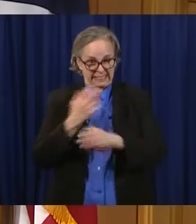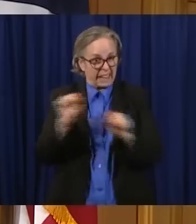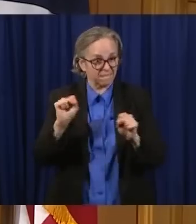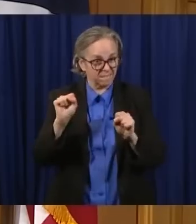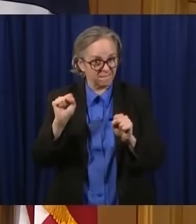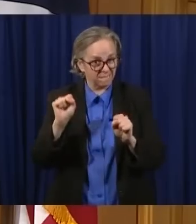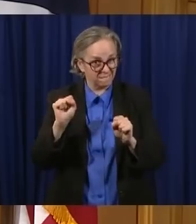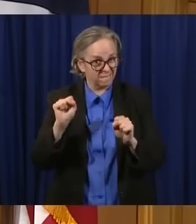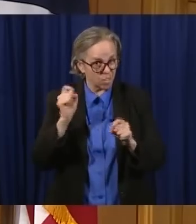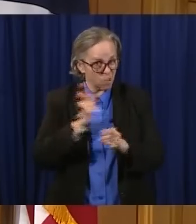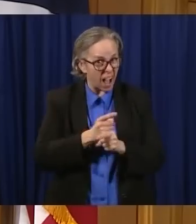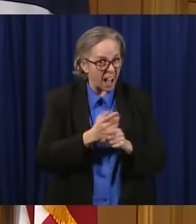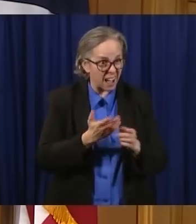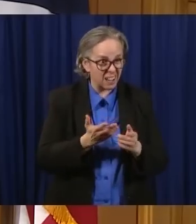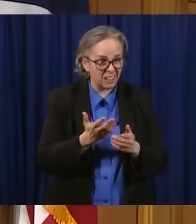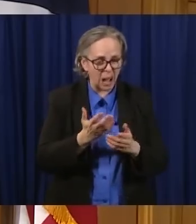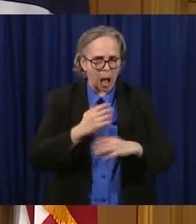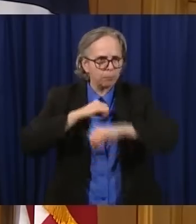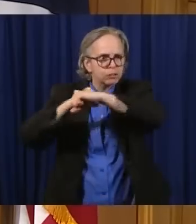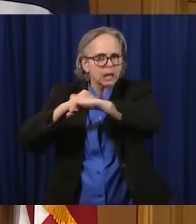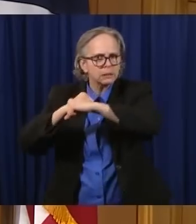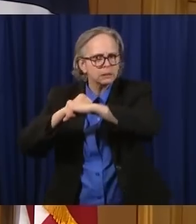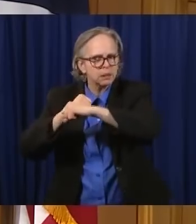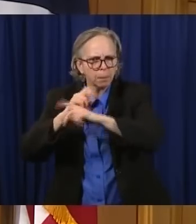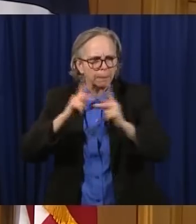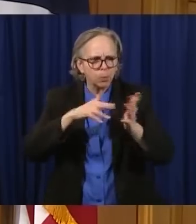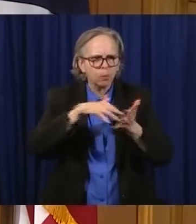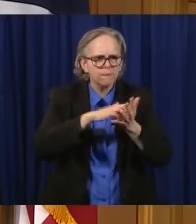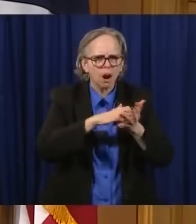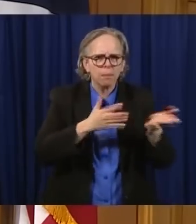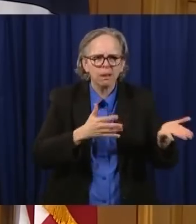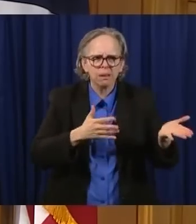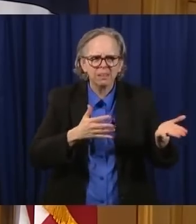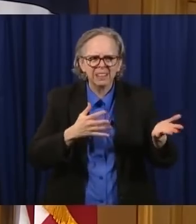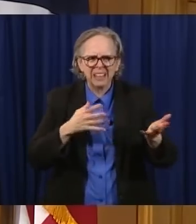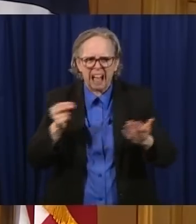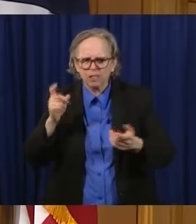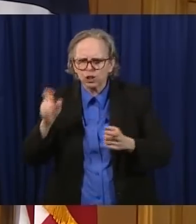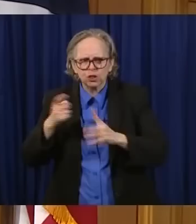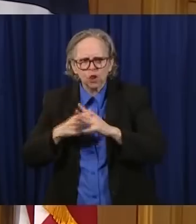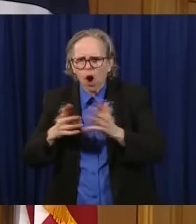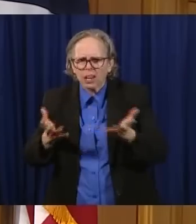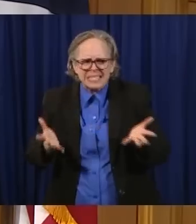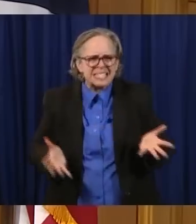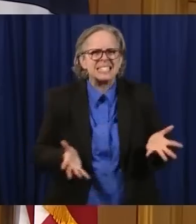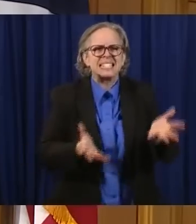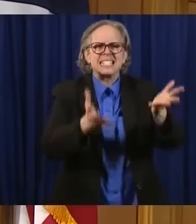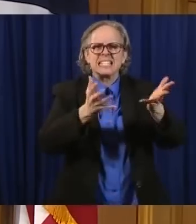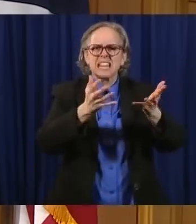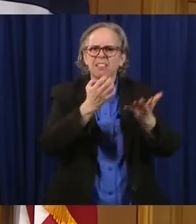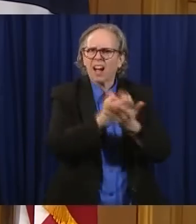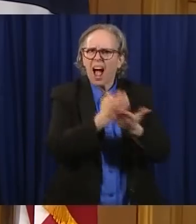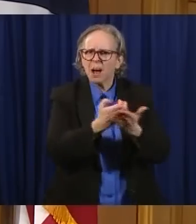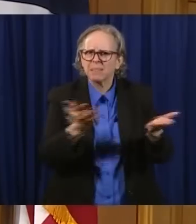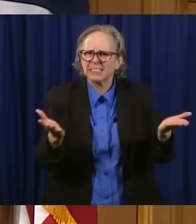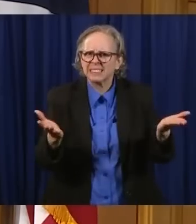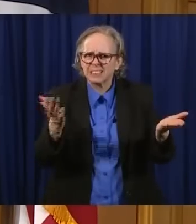WE'LL ADDRESS THAT AS WE GO FORWARD. WE'RE AT A TWO-FRONT WAR NOW. GOT TO STAY SAFE. GOT TO PROTECT THE MOST